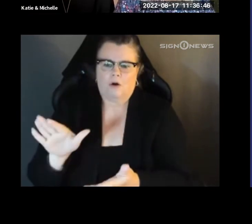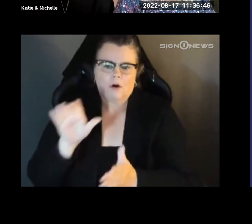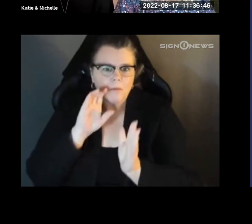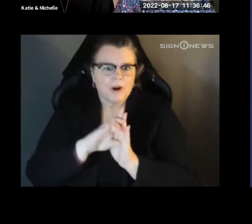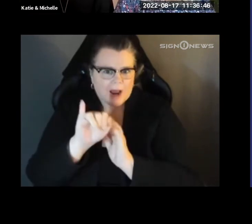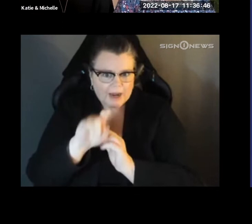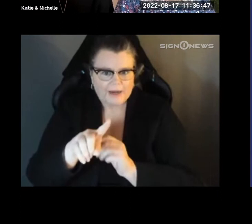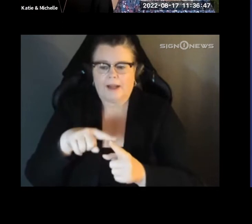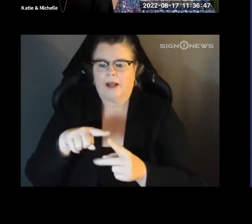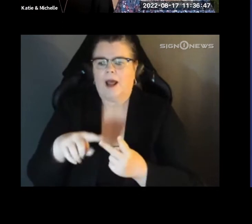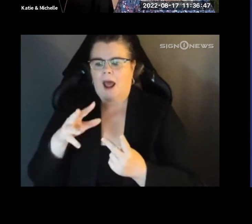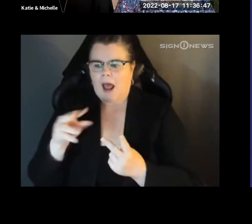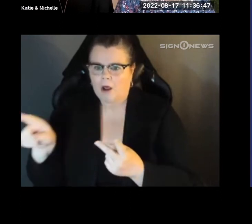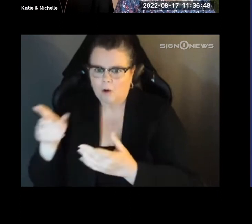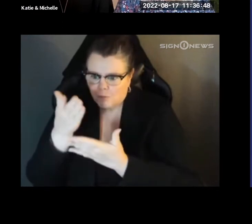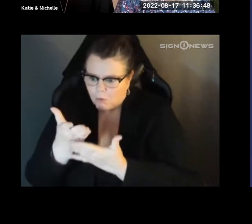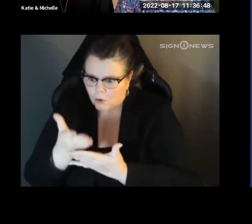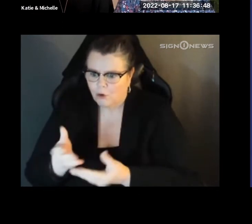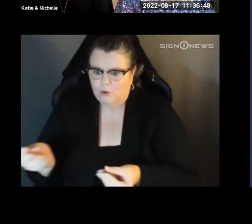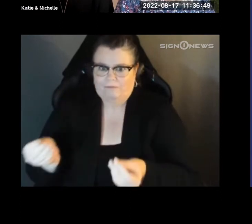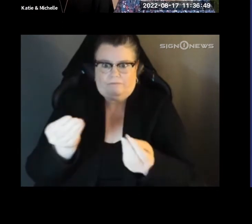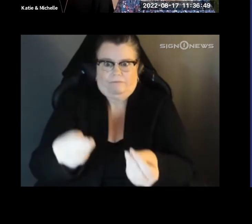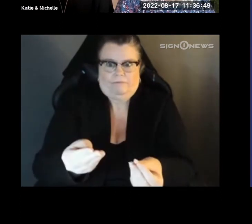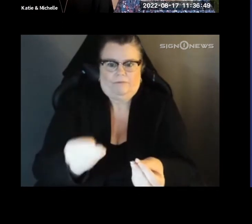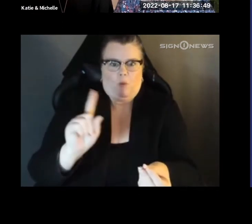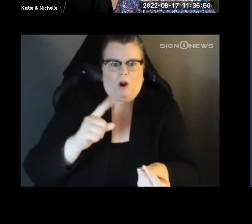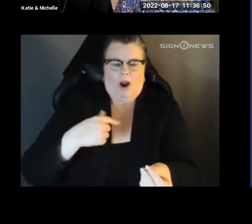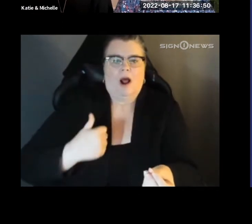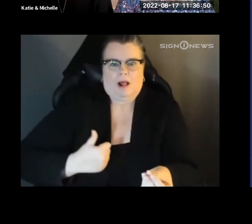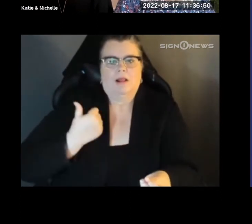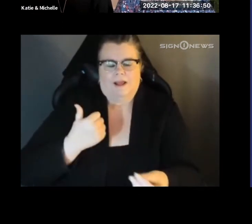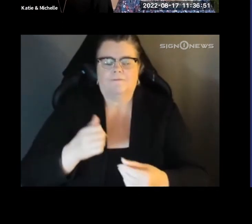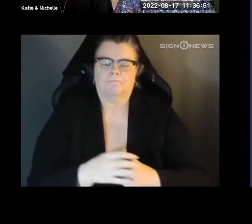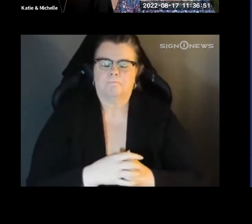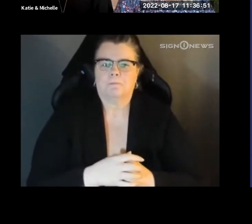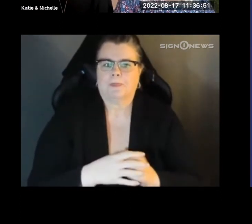um that if you don't have an ID and you're you're a self-advocate you don't have one yet um it